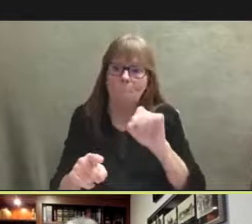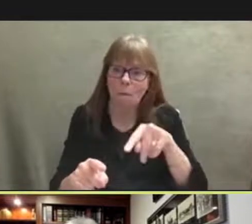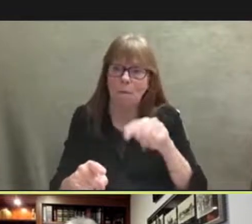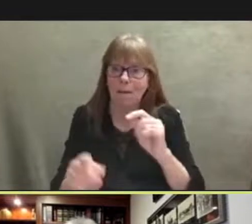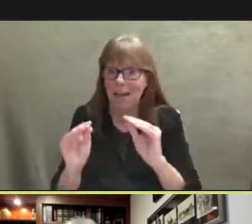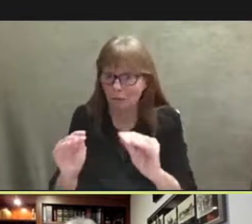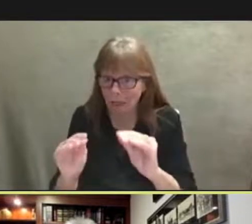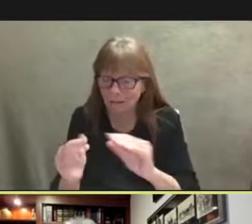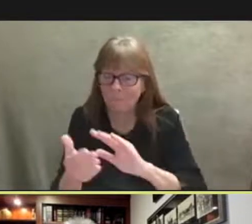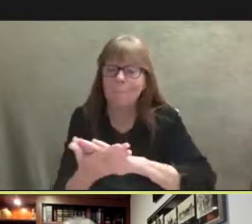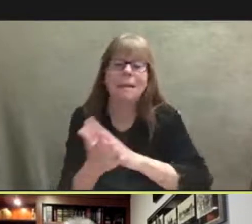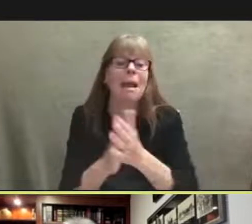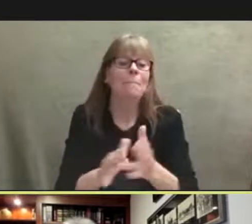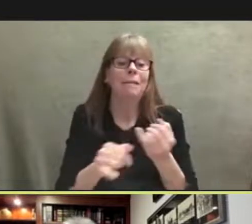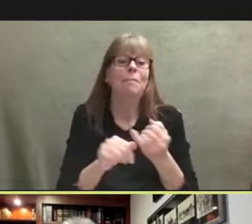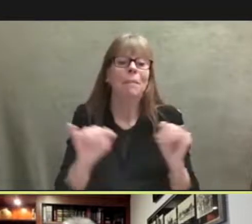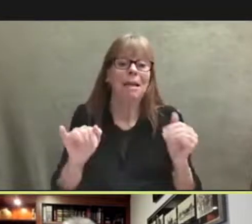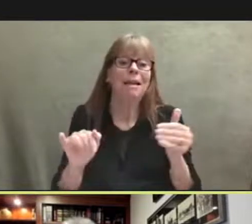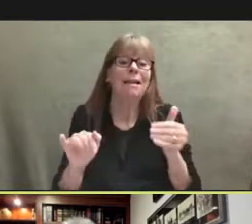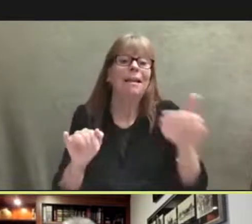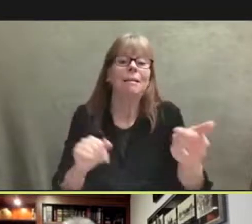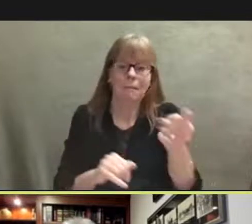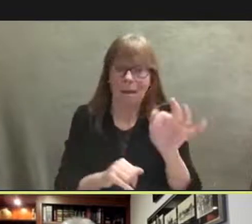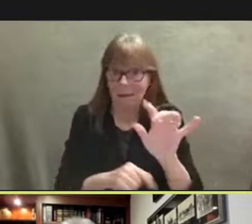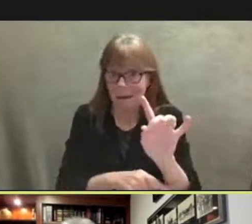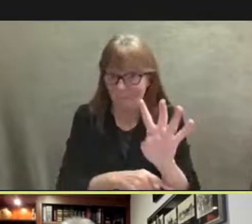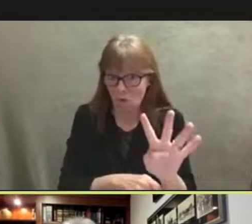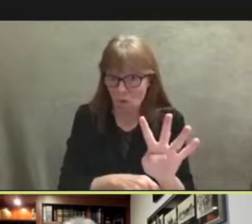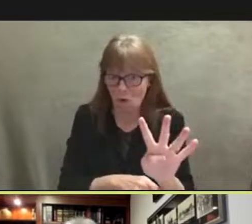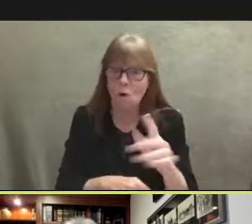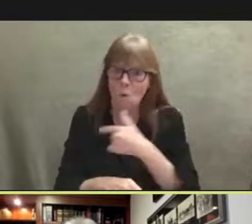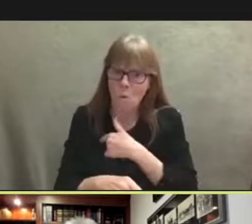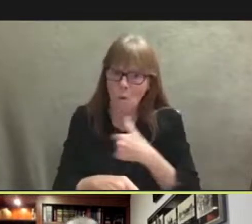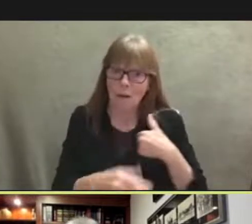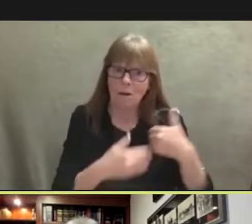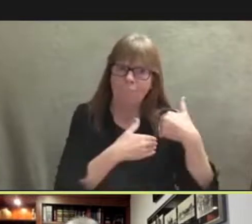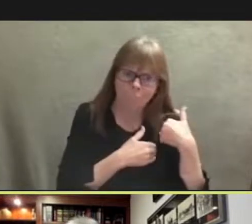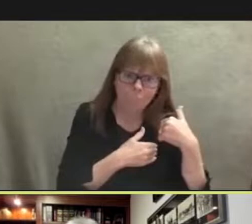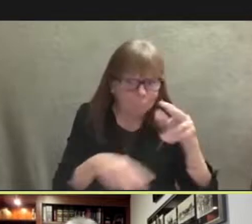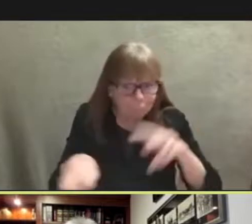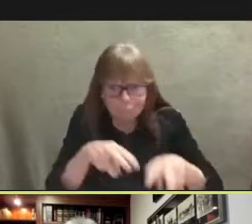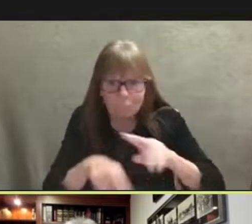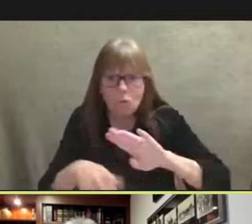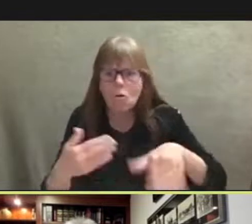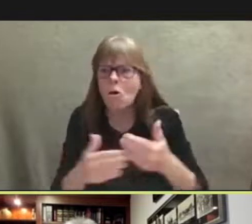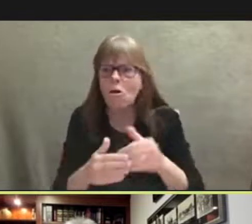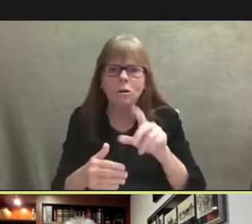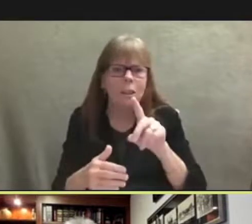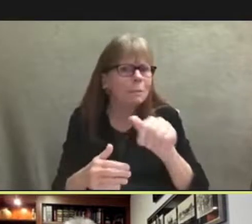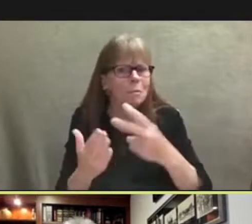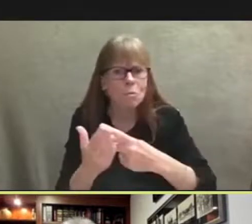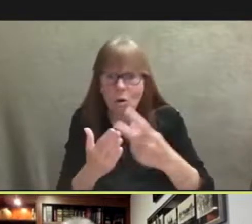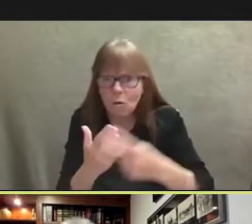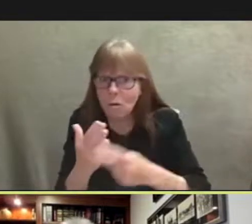in 1984. And we were charged with reviewing all federal disability programs and policies.